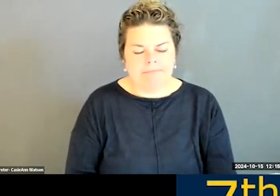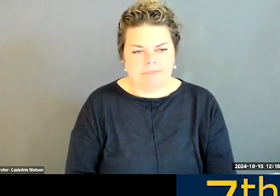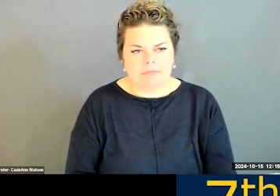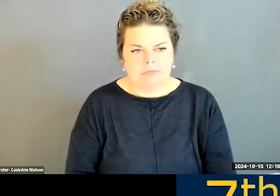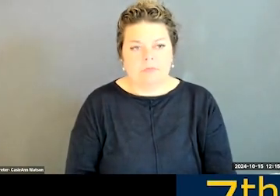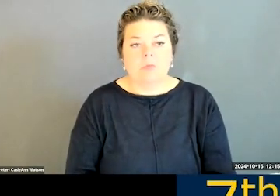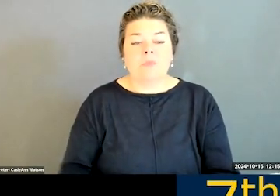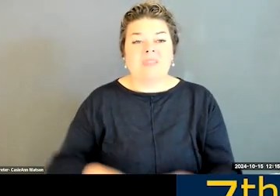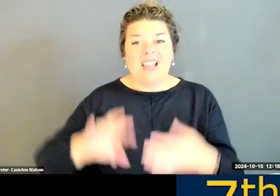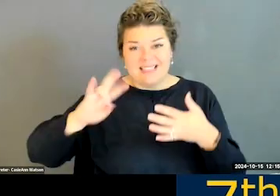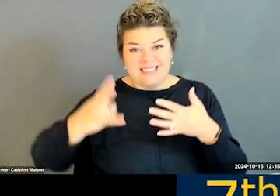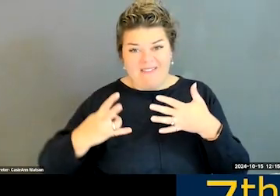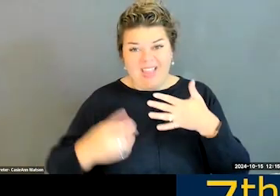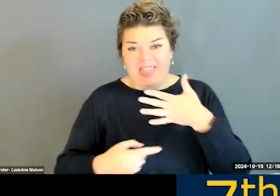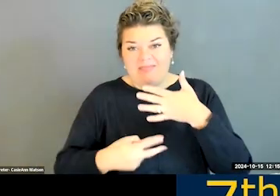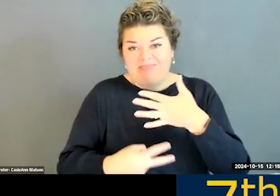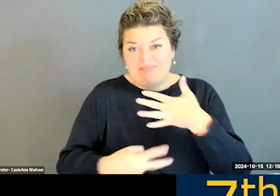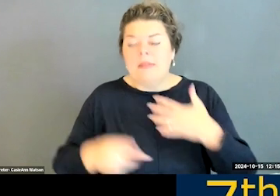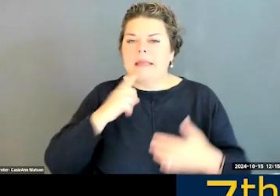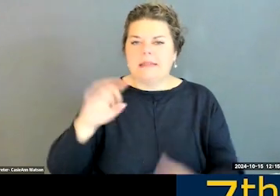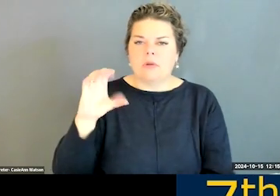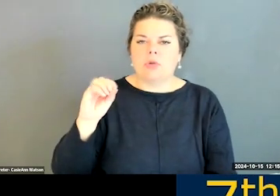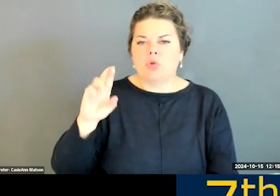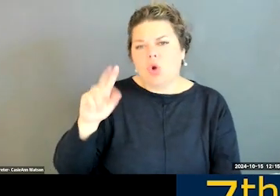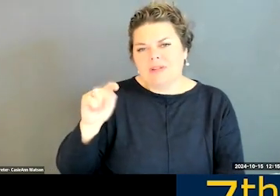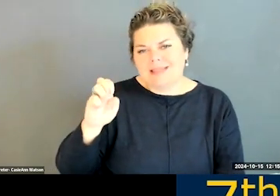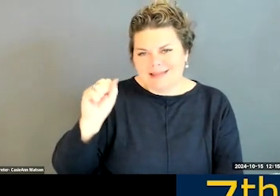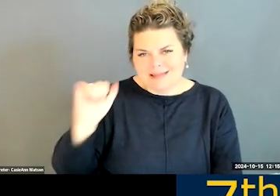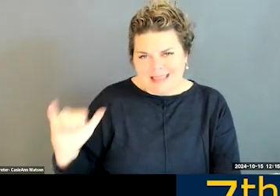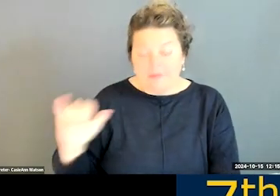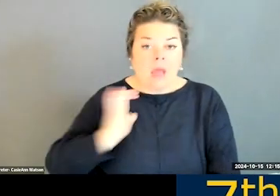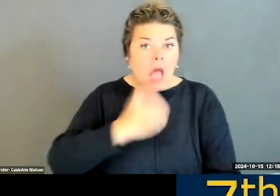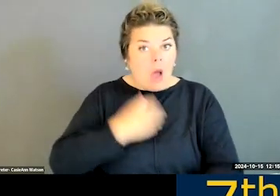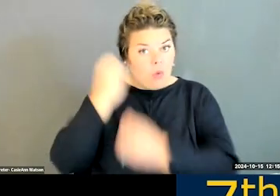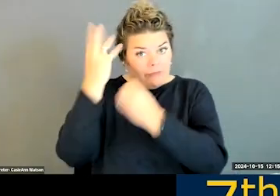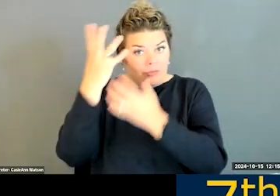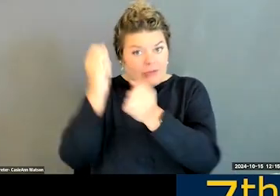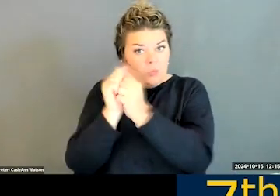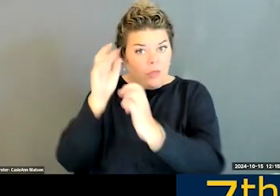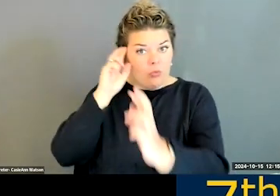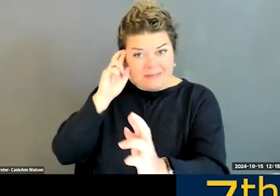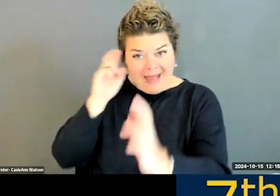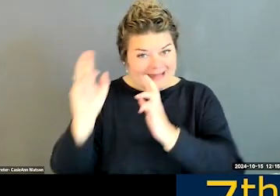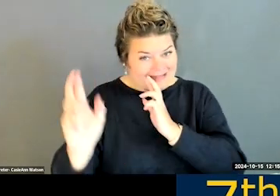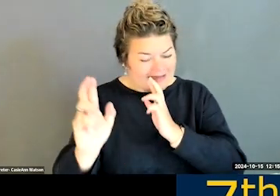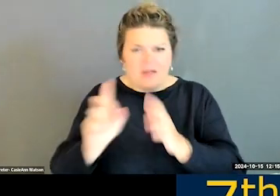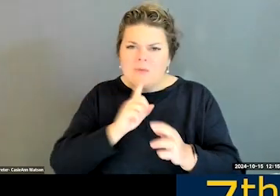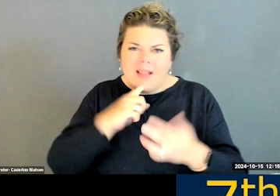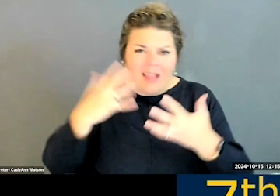And the seventh C is "Courtesy." We need to deliver our information with respect simply by being friendly and honest.